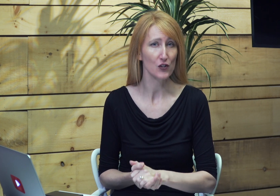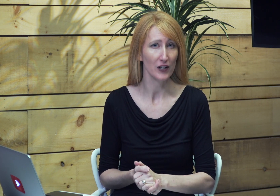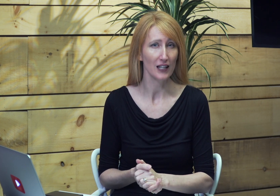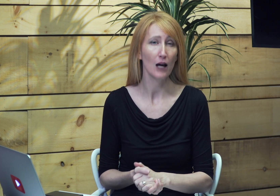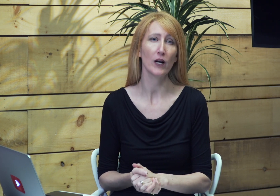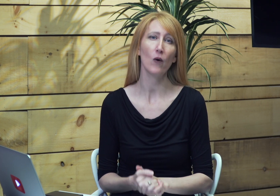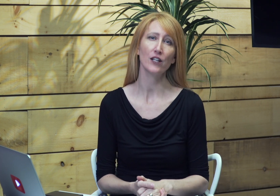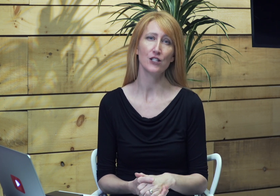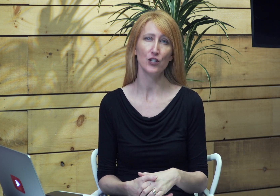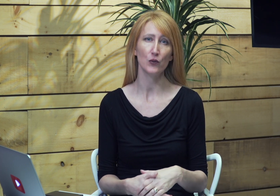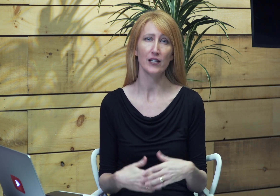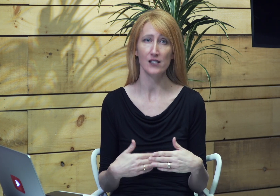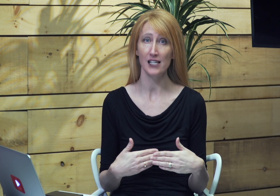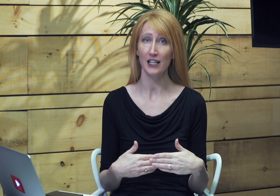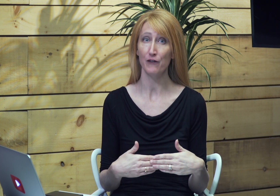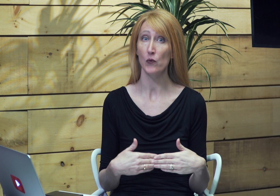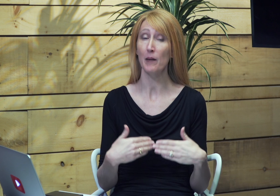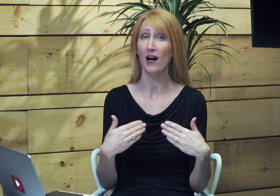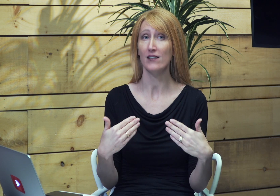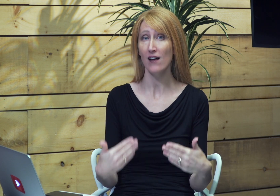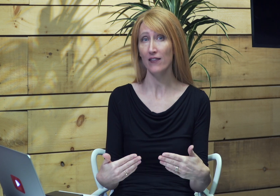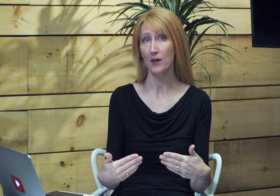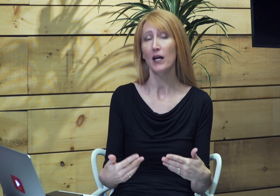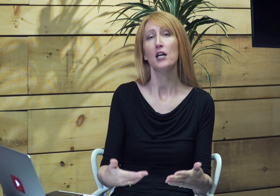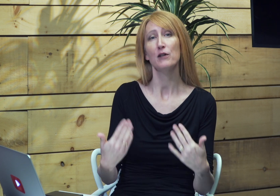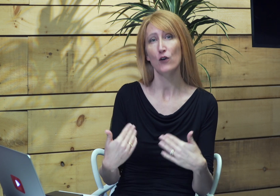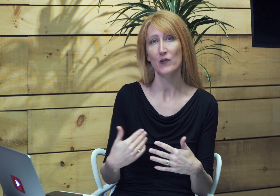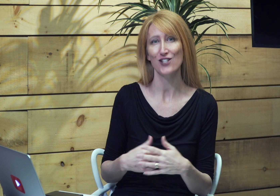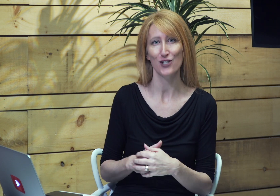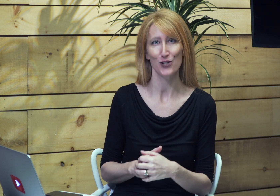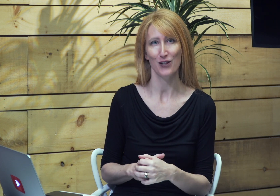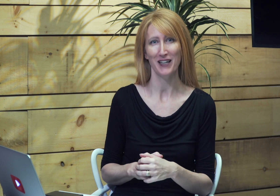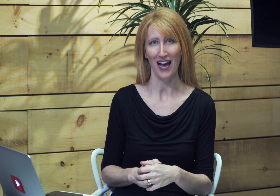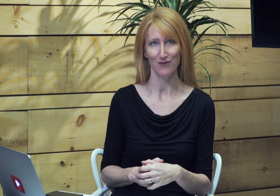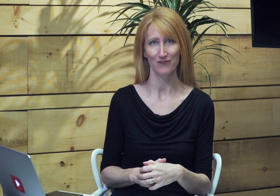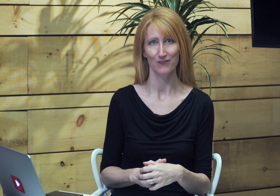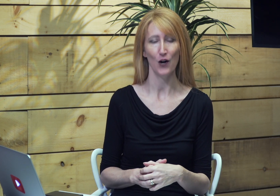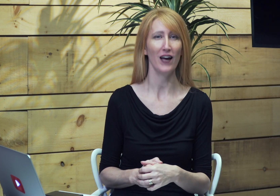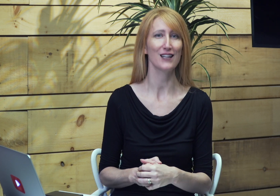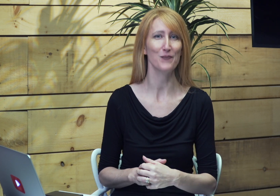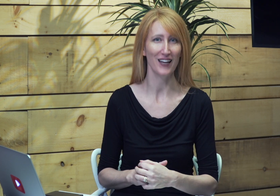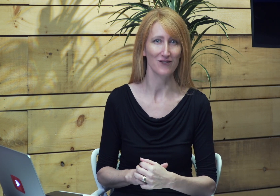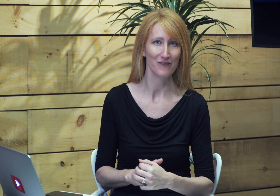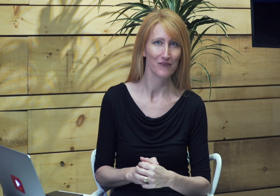screen and what I want you to do is see if you remember how to sign them before Regent shows you them again. Okay, let's begin.